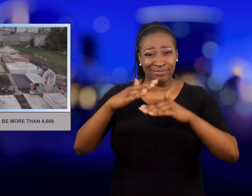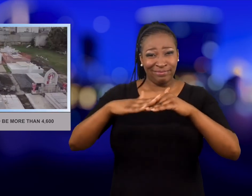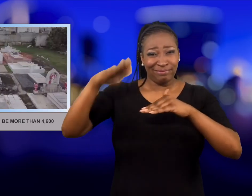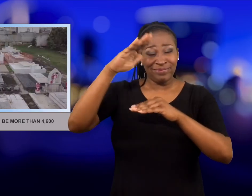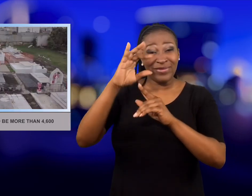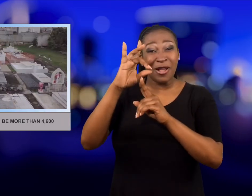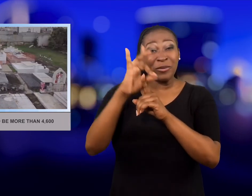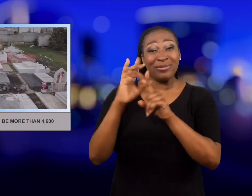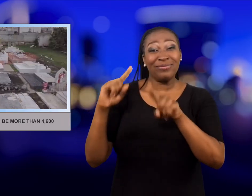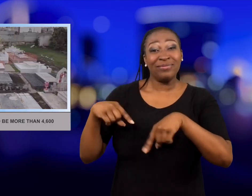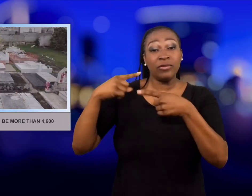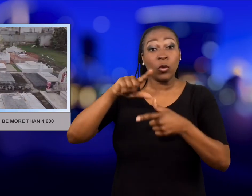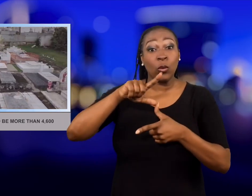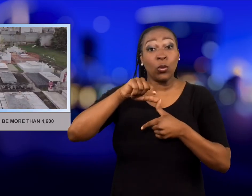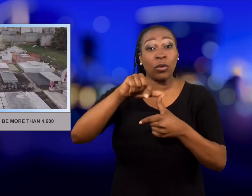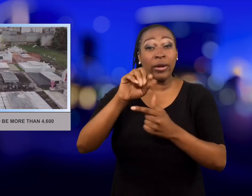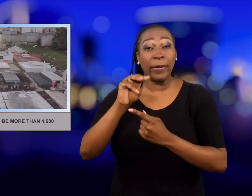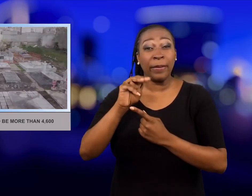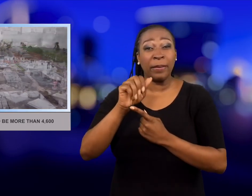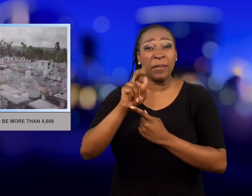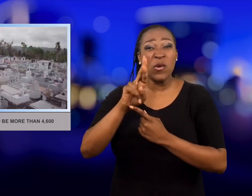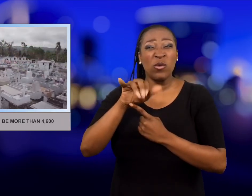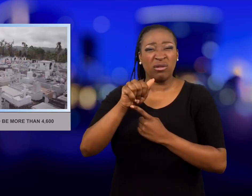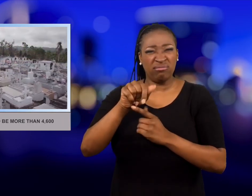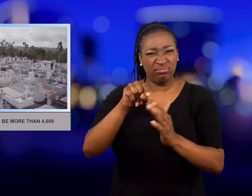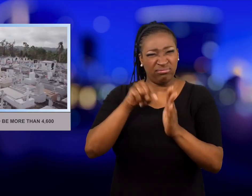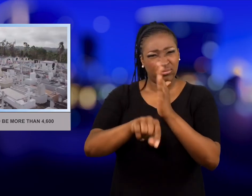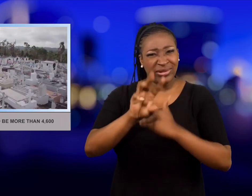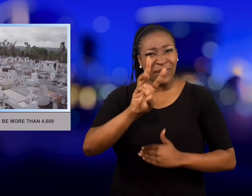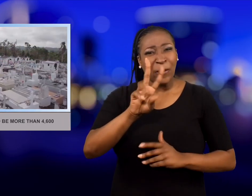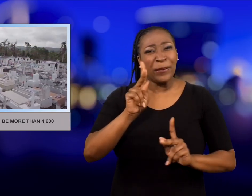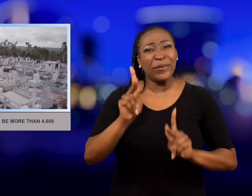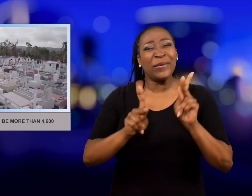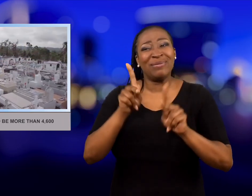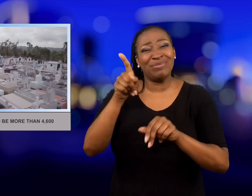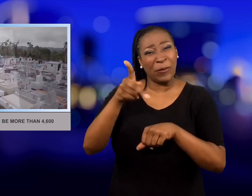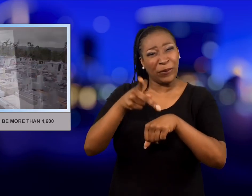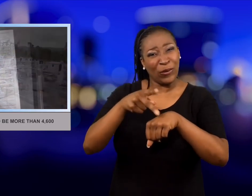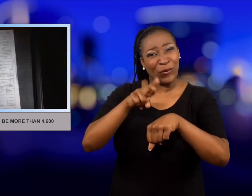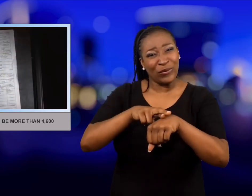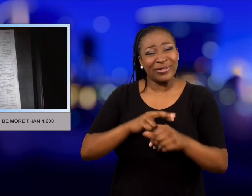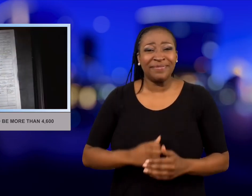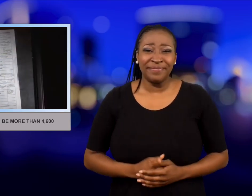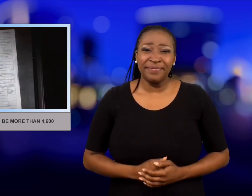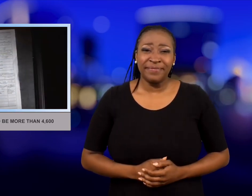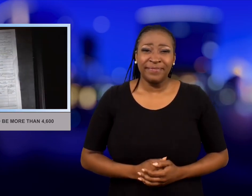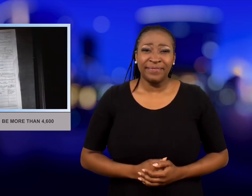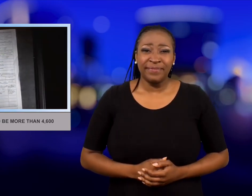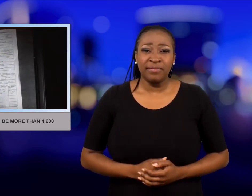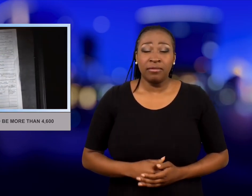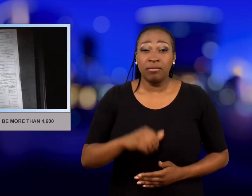It's been more than eight months since Hurricane Maria killed 64 people in Puerto Rico.